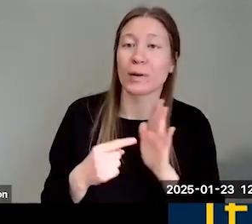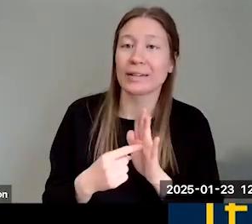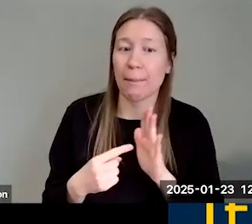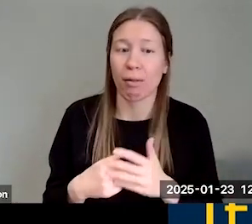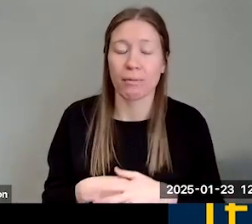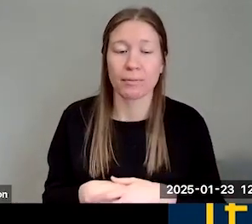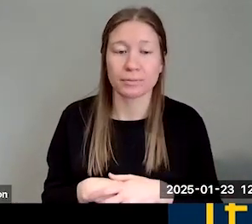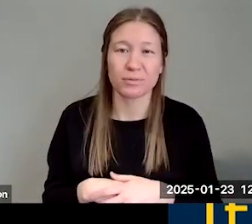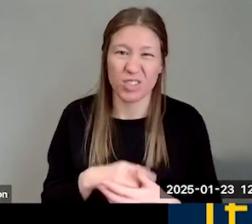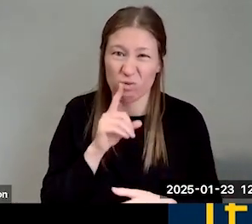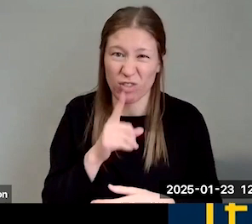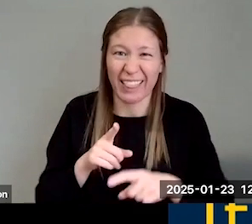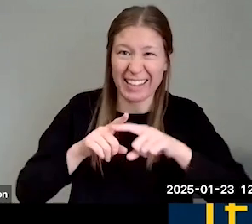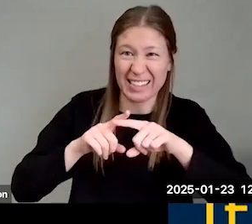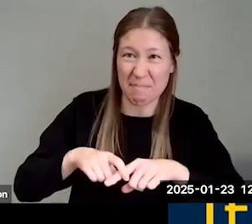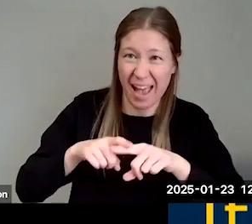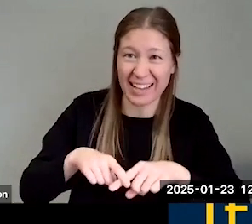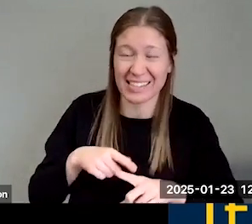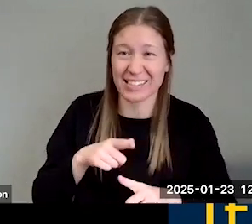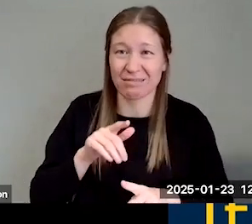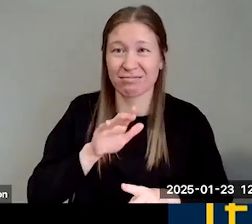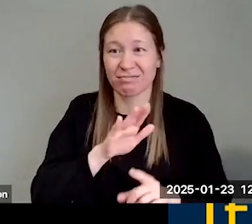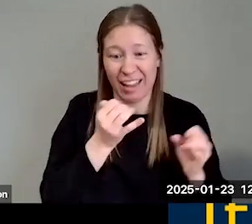it really does depend on who you are disclosing to.